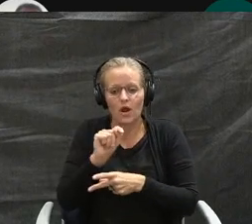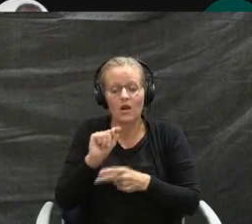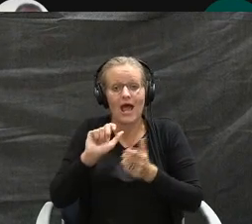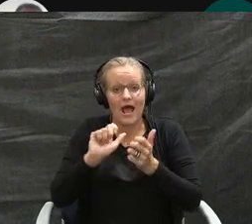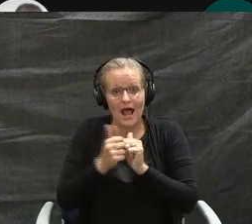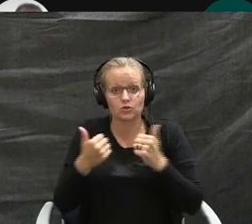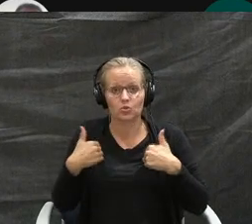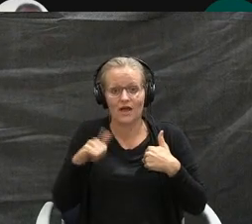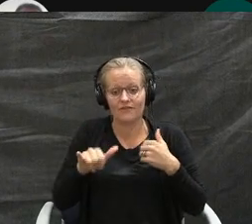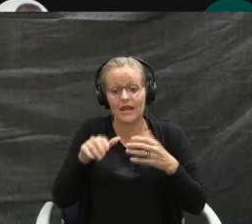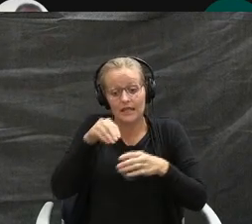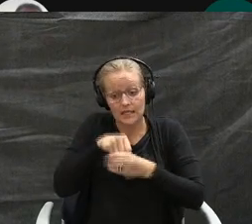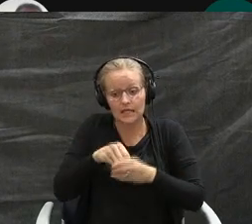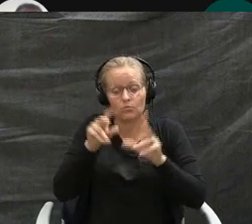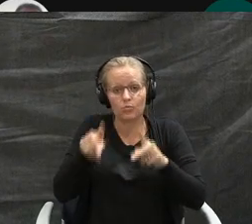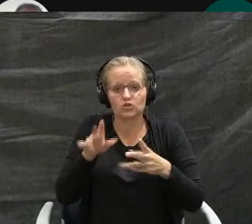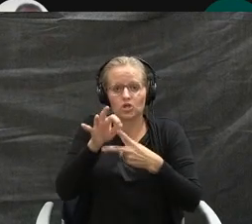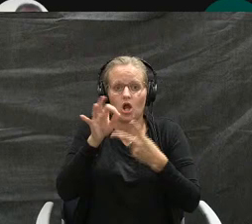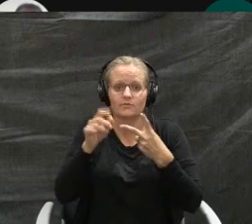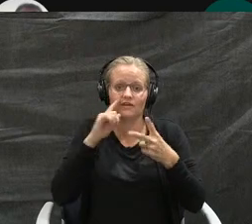students have those connections. So that is a critical priority.